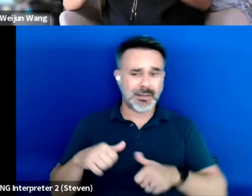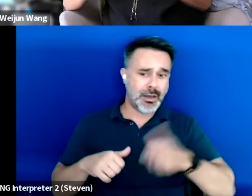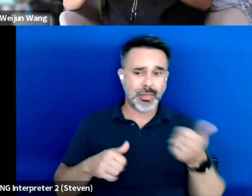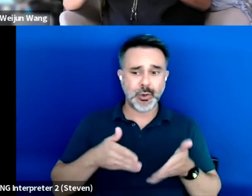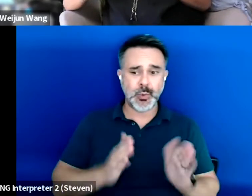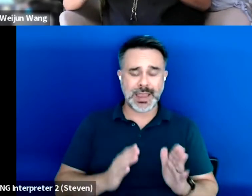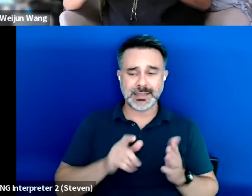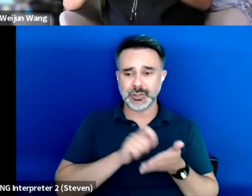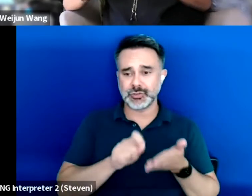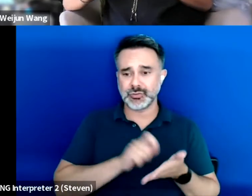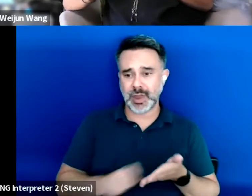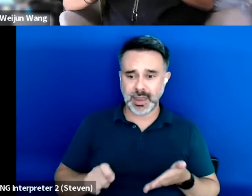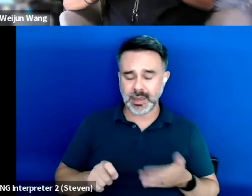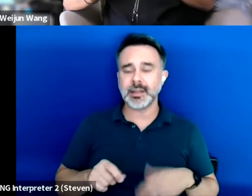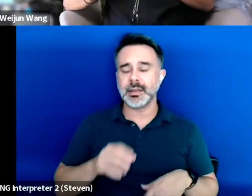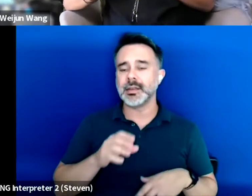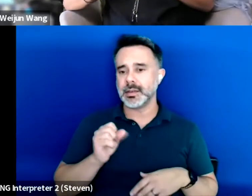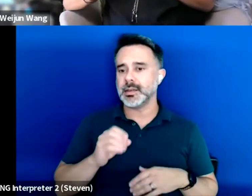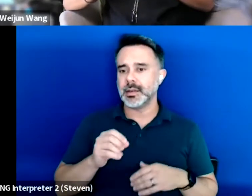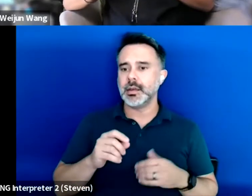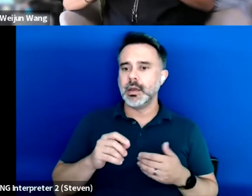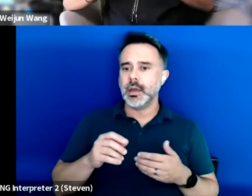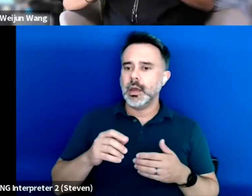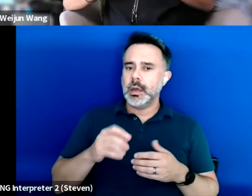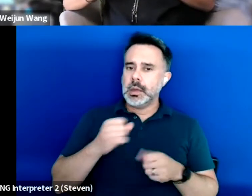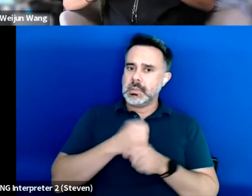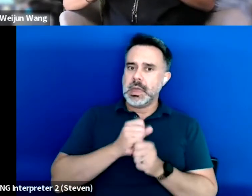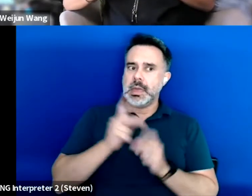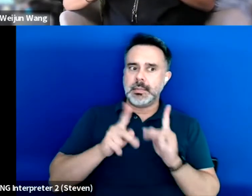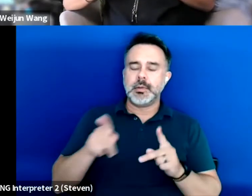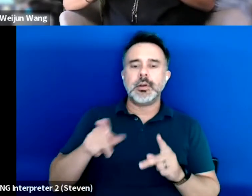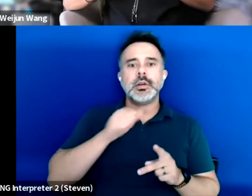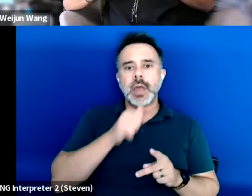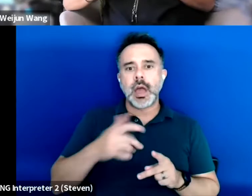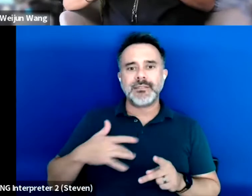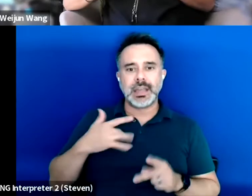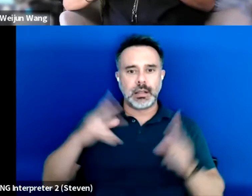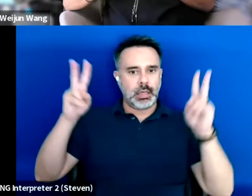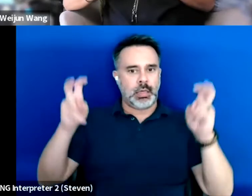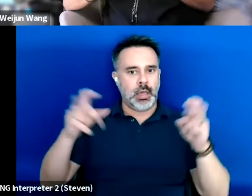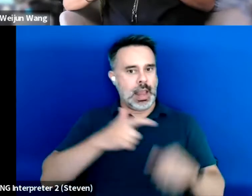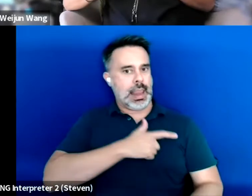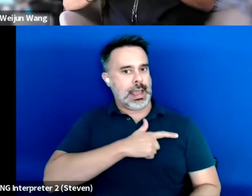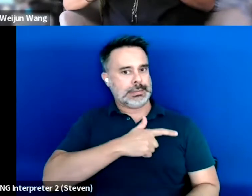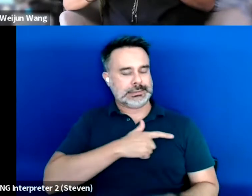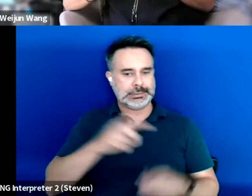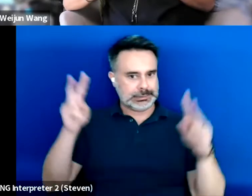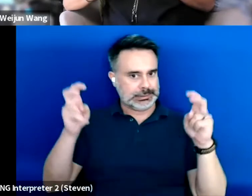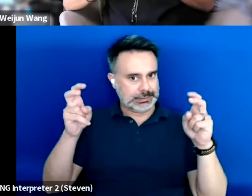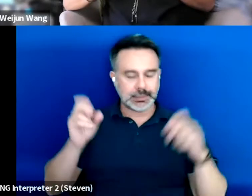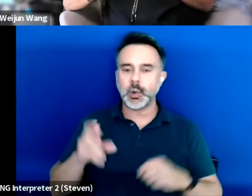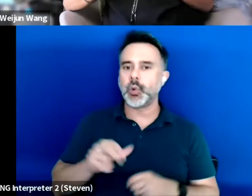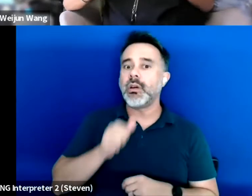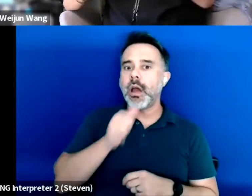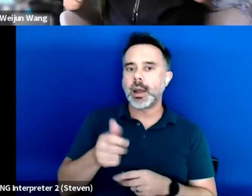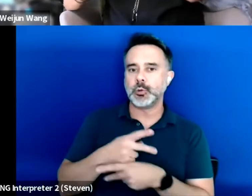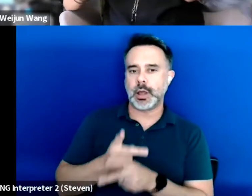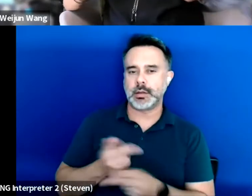Privilege is being able to keep a prescribed timetable without fear of paying the rent, being in pain, or becoming sick, losing health care,